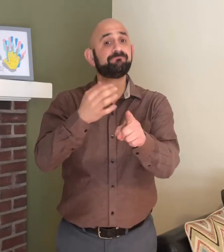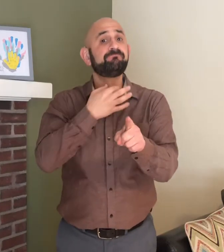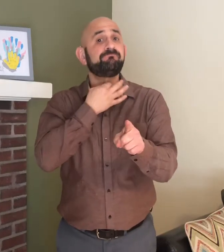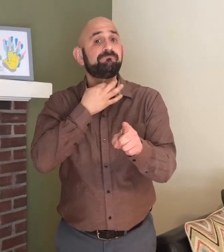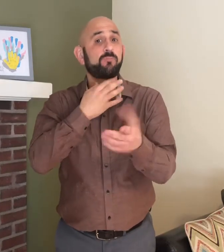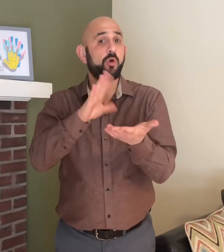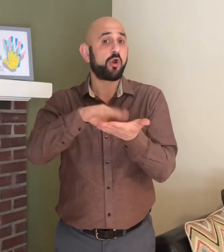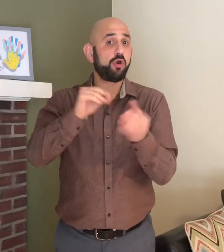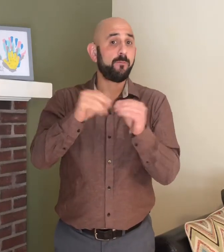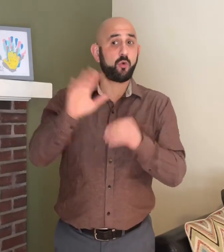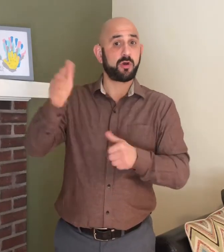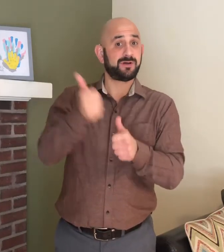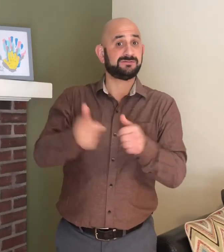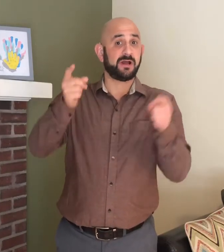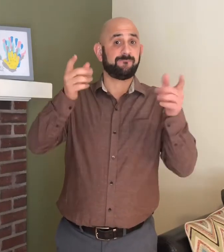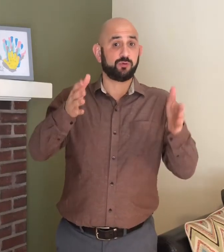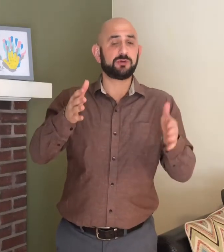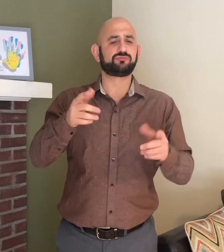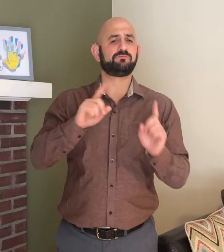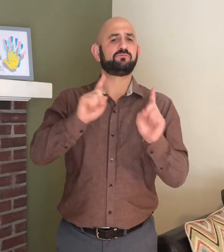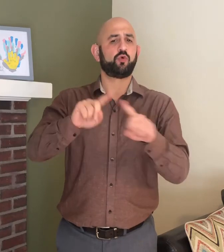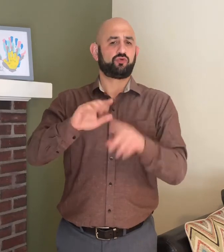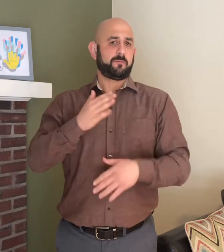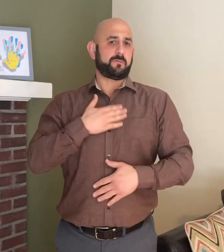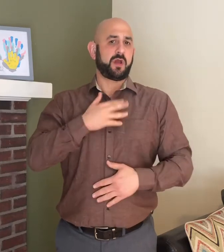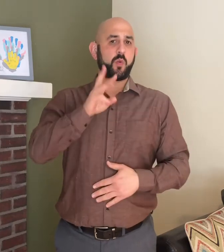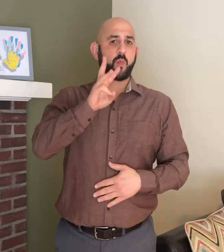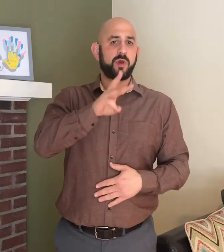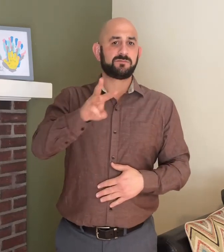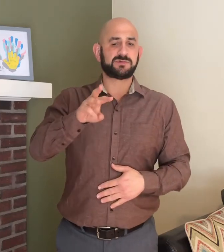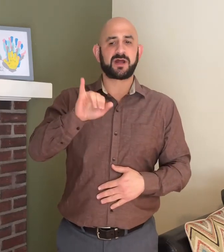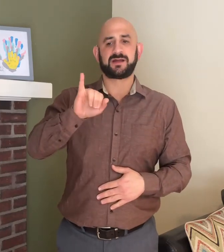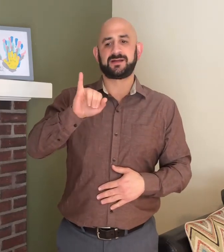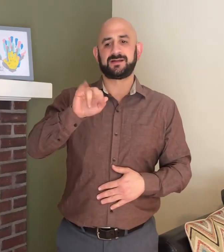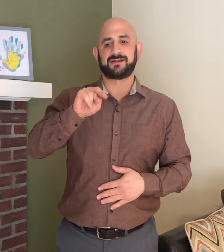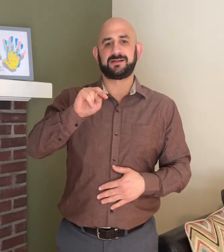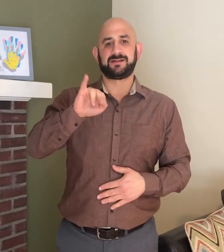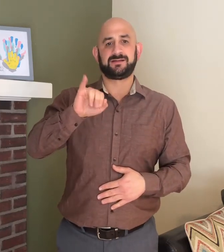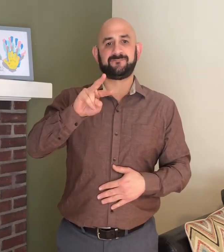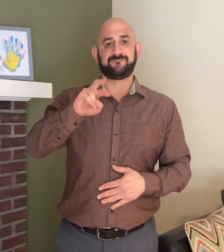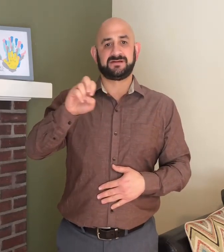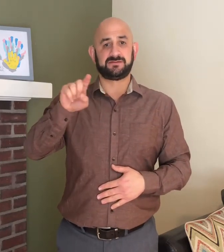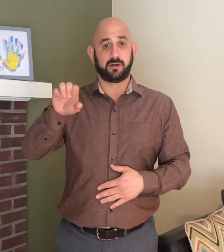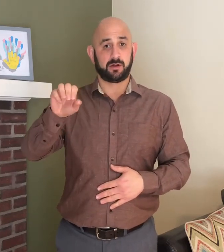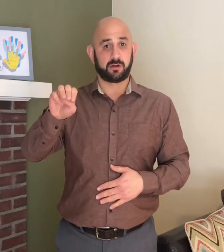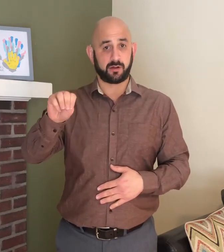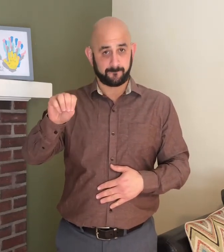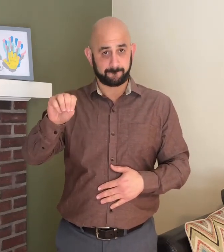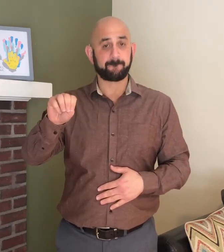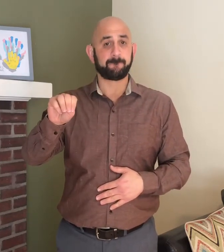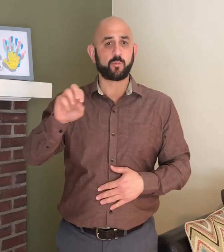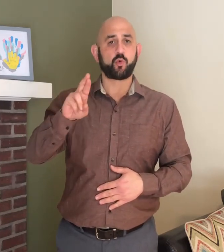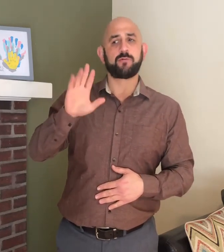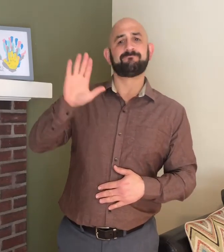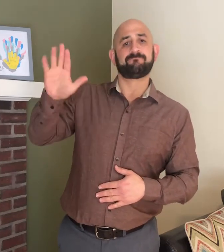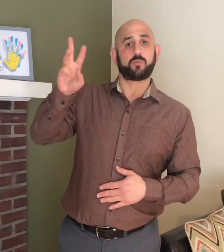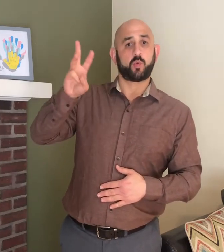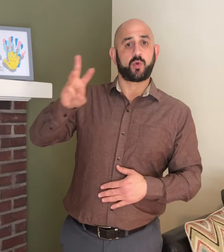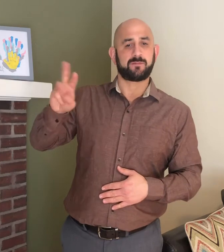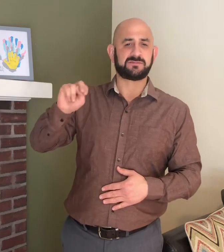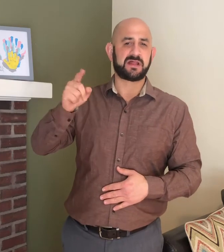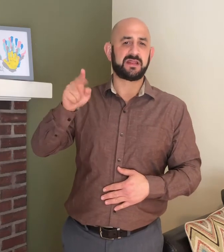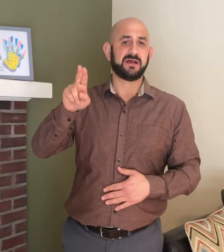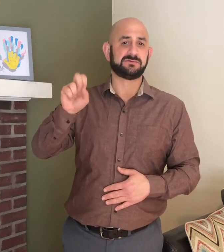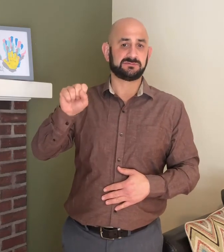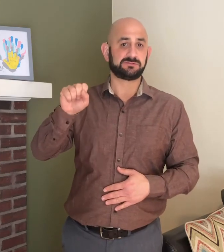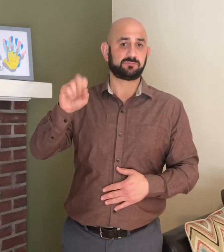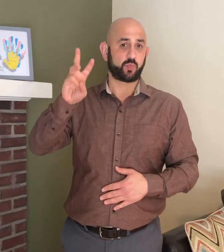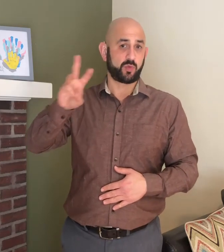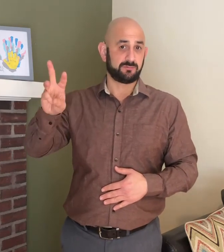To learn about the Executive Director position go to my website www.innivee.com or the Nexus website